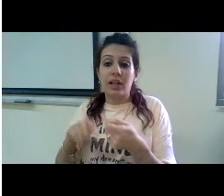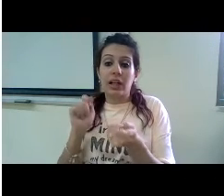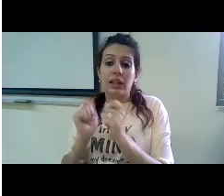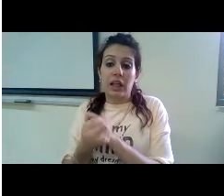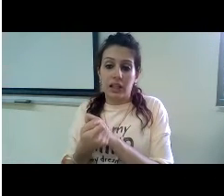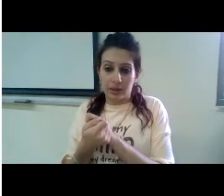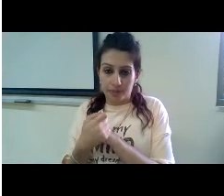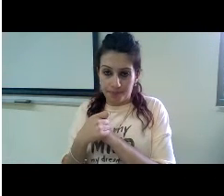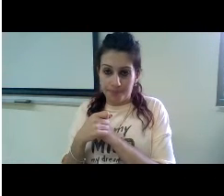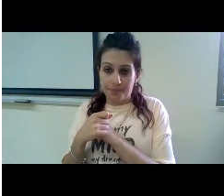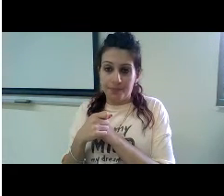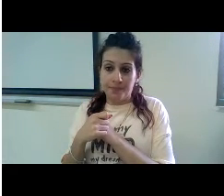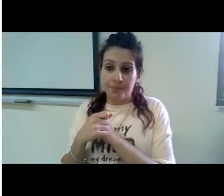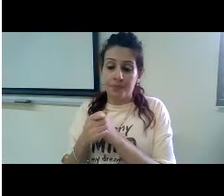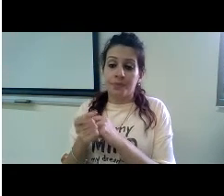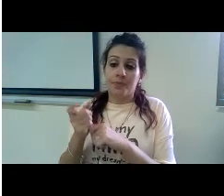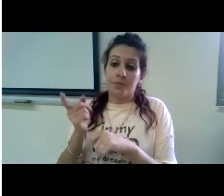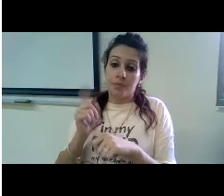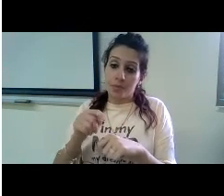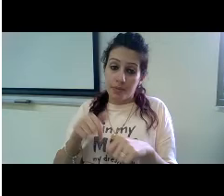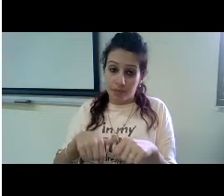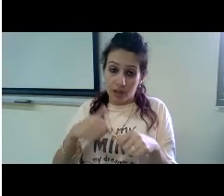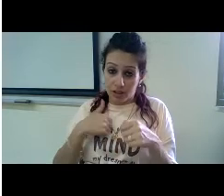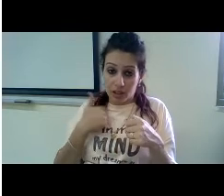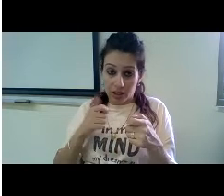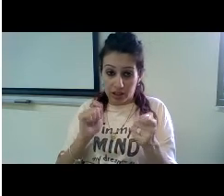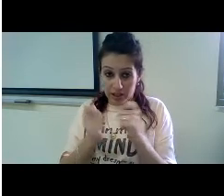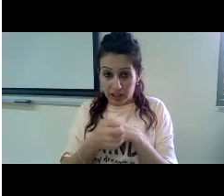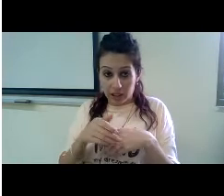indeed have a positive impact on children's learning.